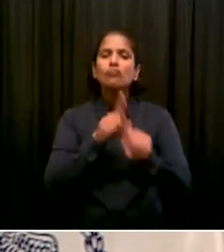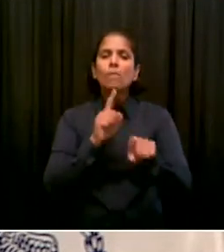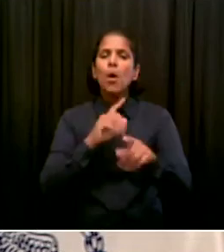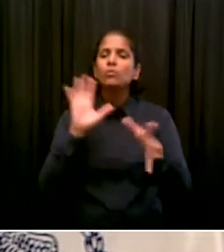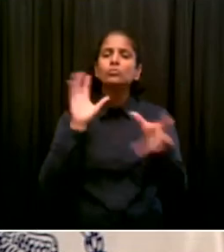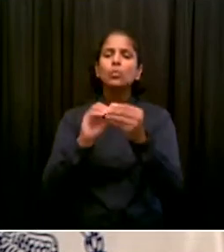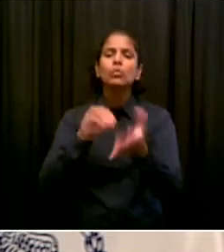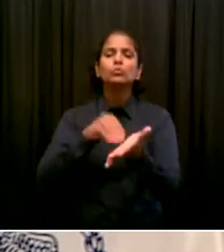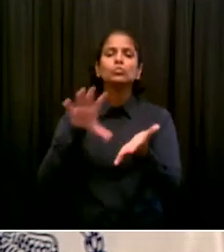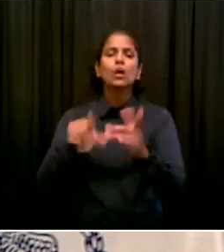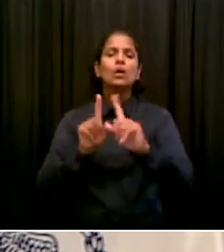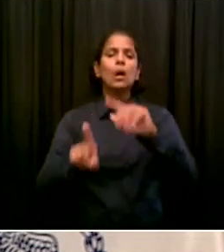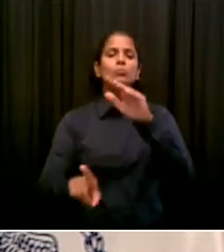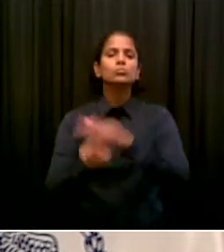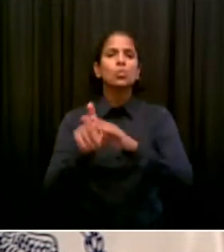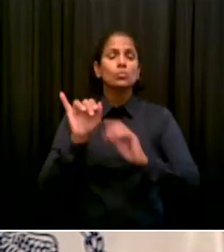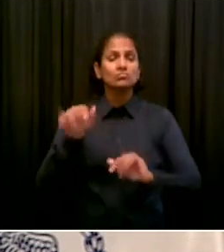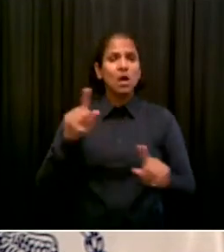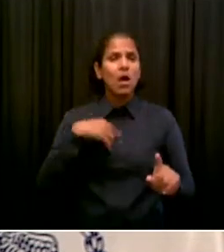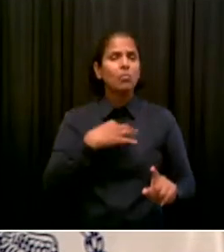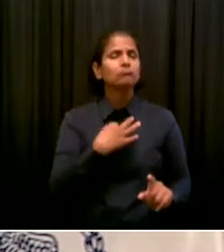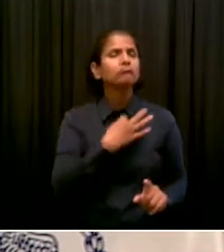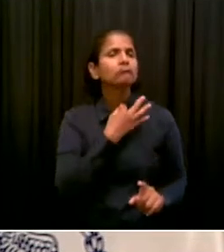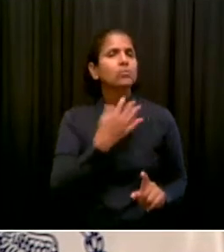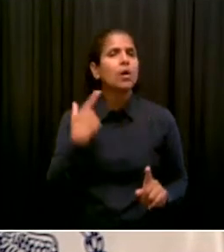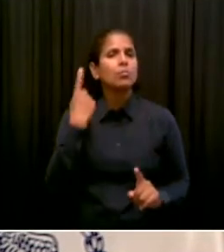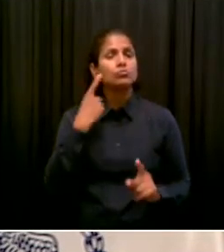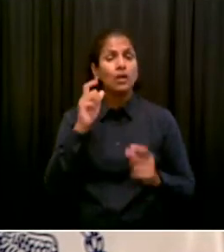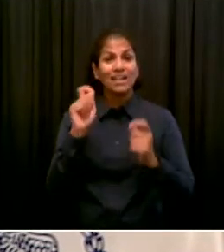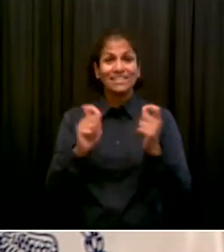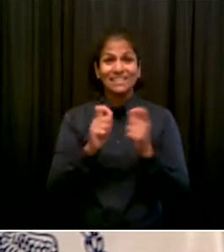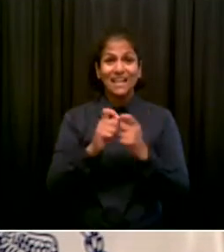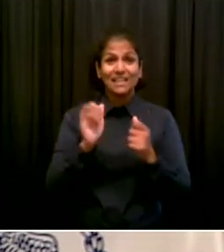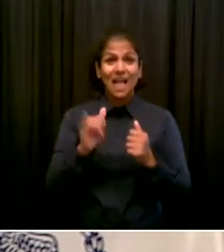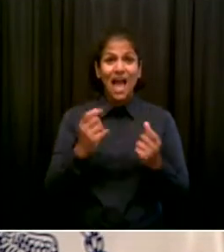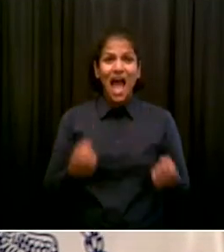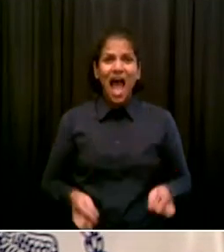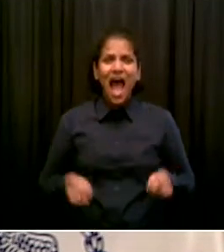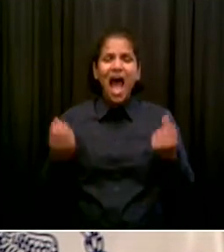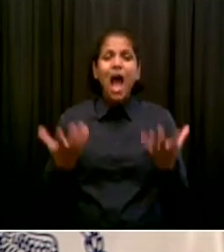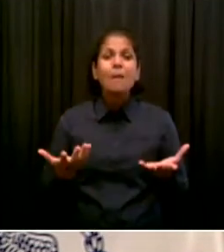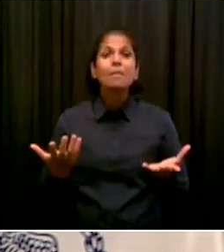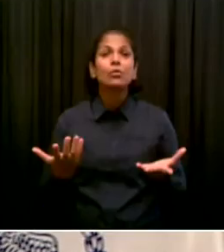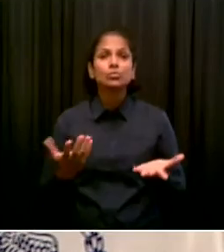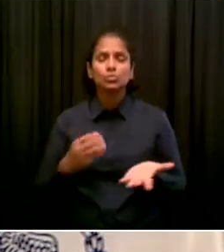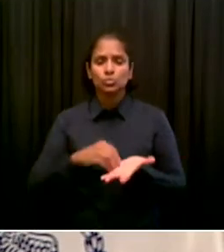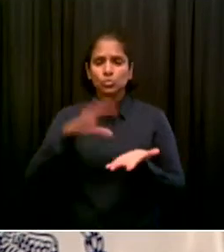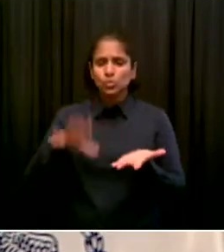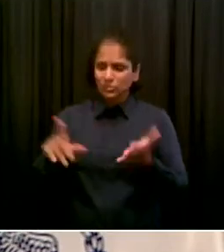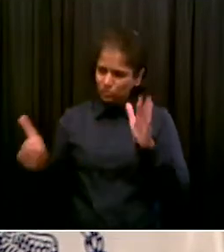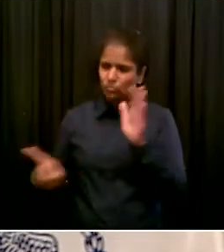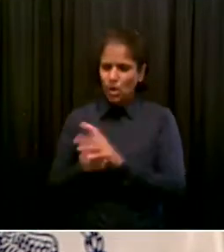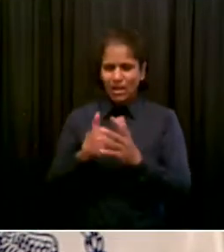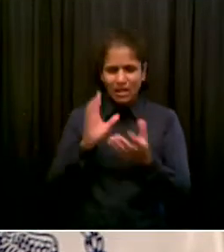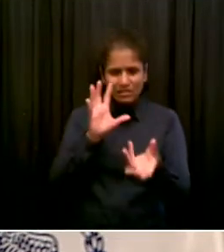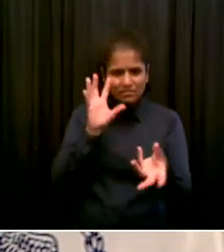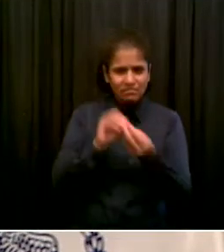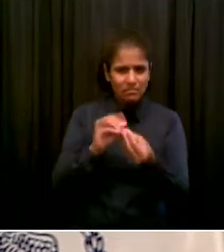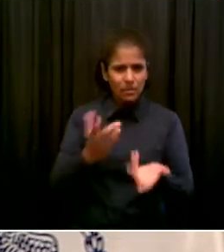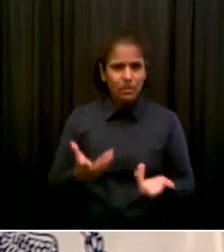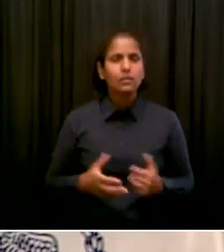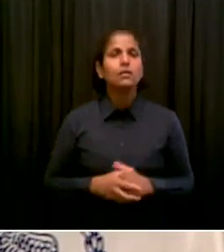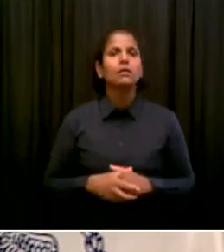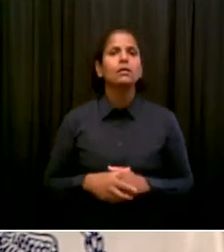350 SCHOOLS TO REPORT.